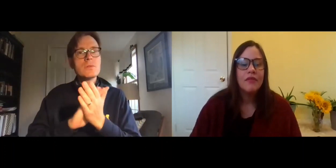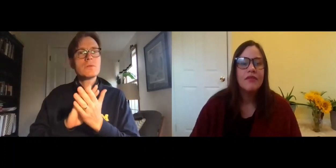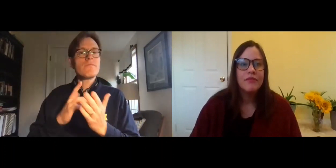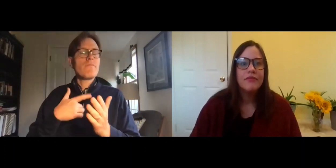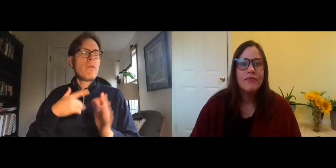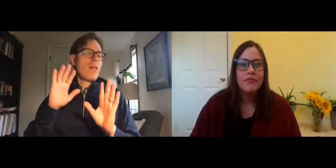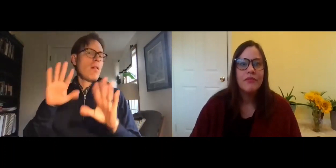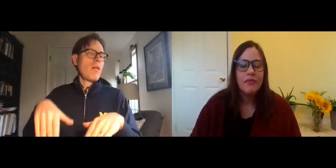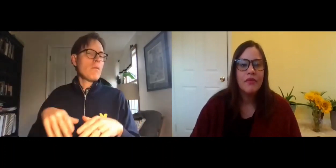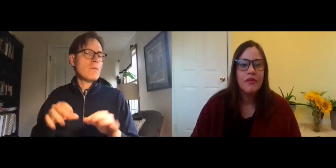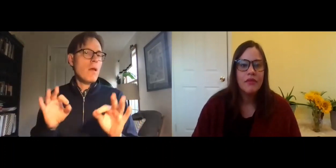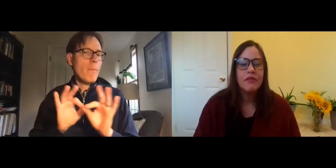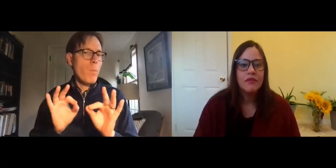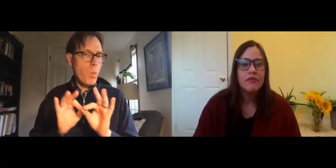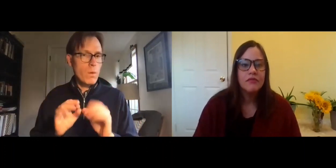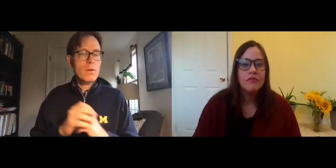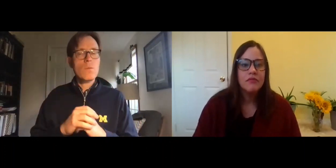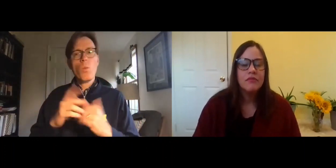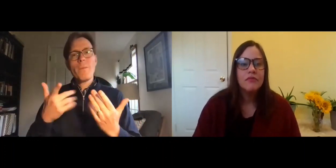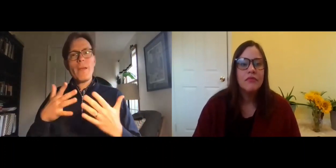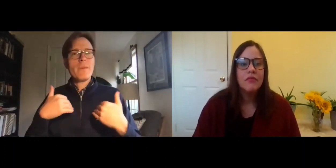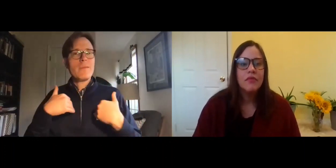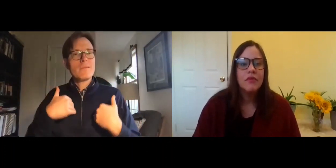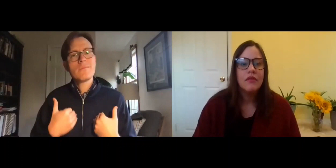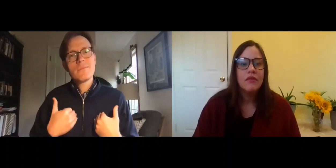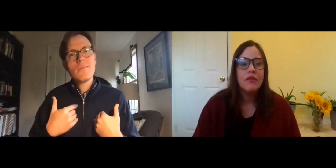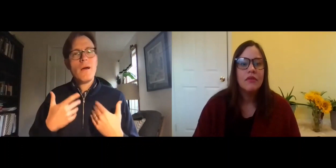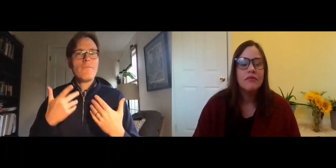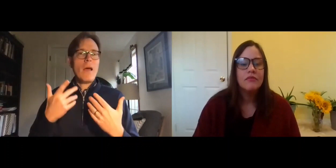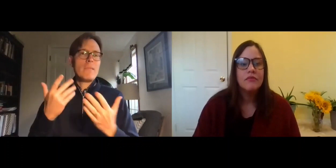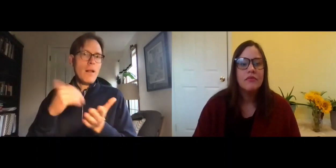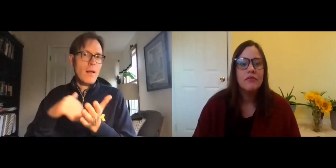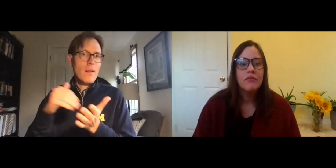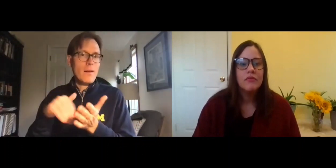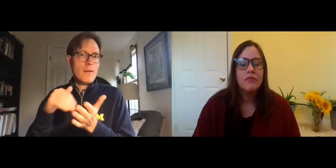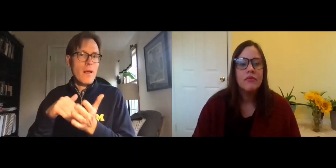know, maybe dropped their social distancing, wearing the mask, washing their hands thinking maybe it's not important.